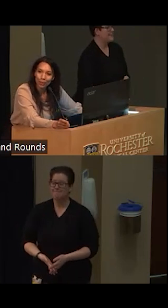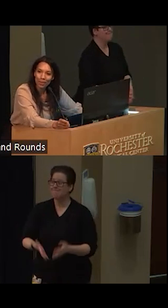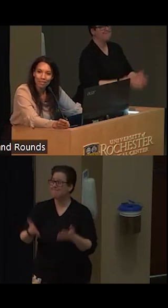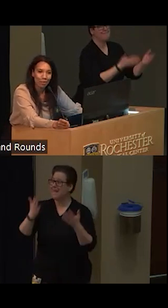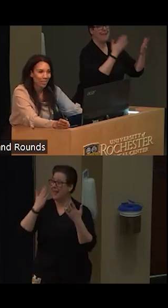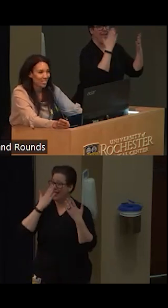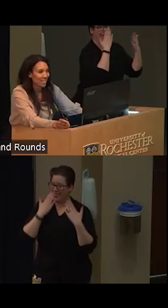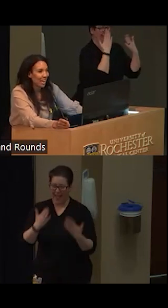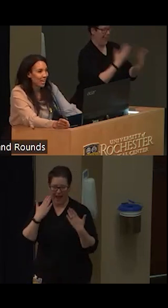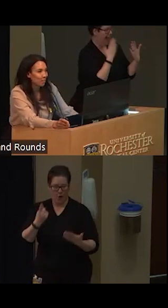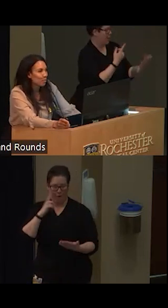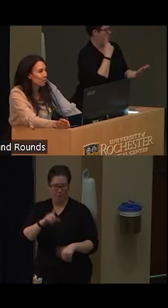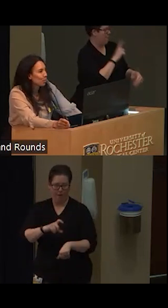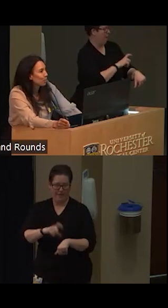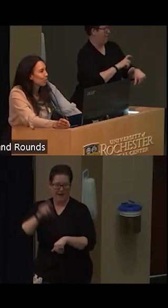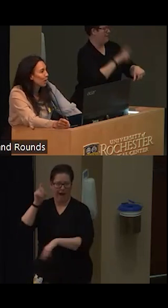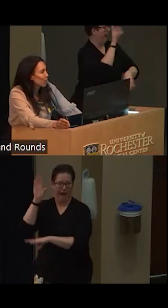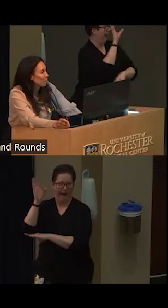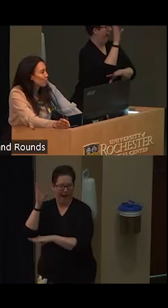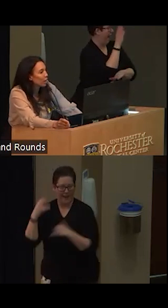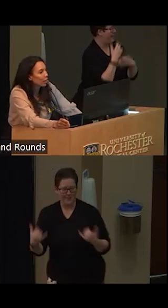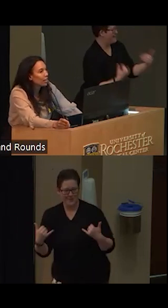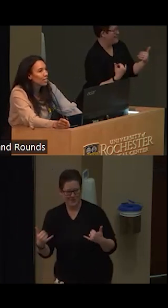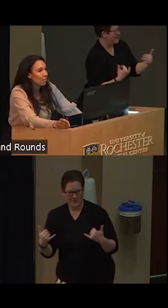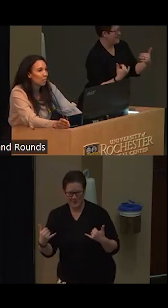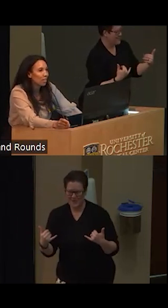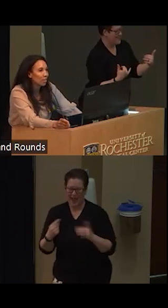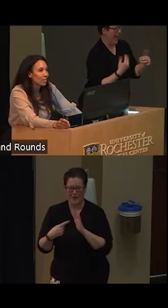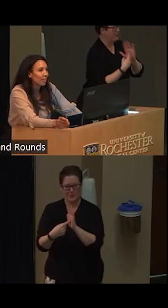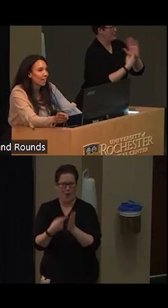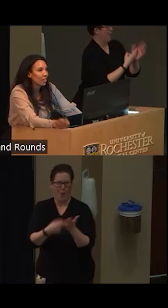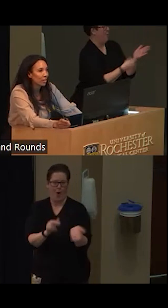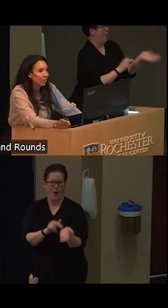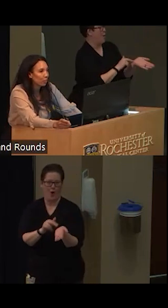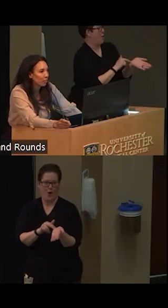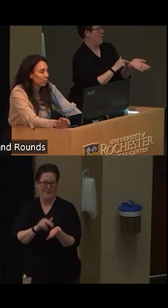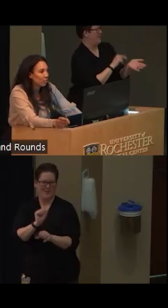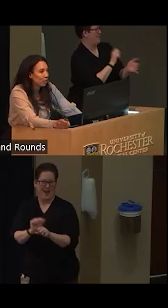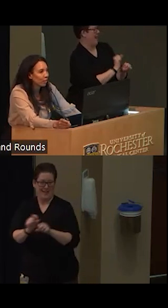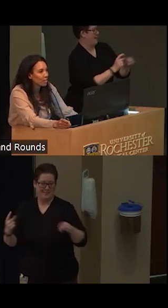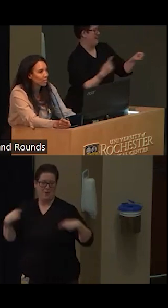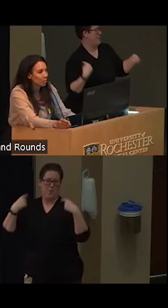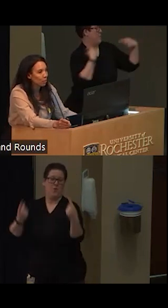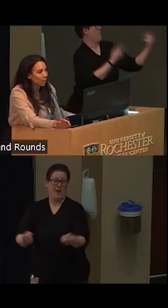you for this time to share some of the nursing-led initiatives we've we've done across the department